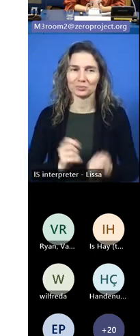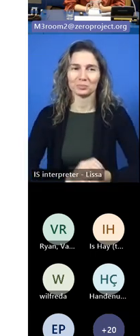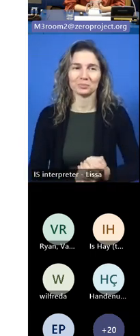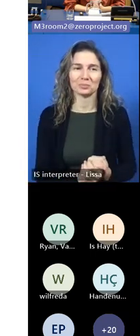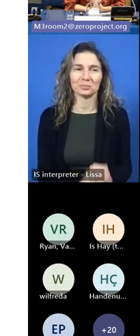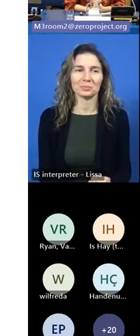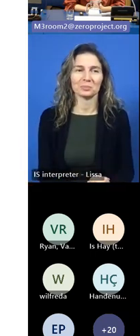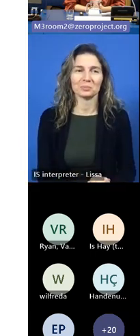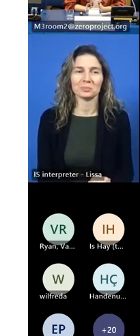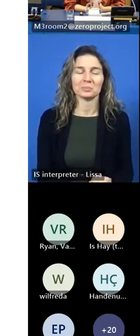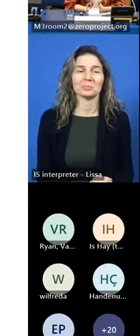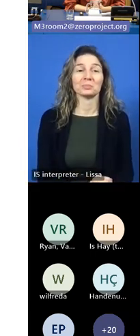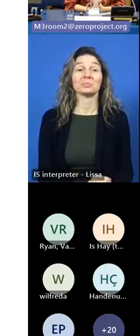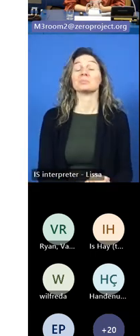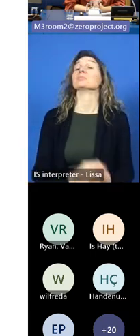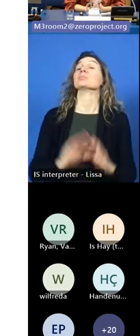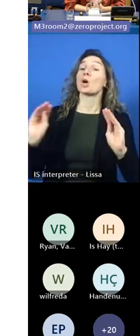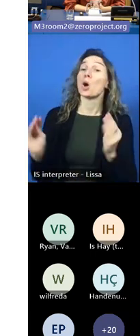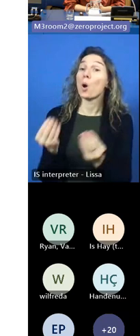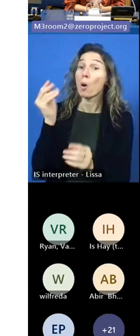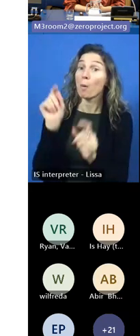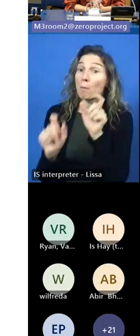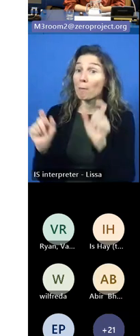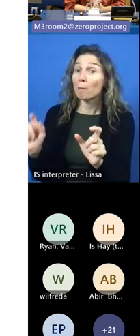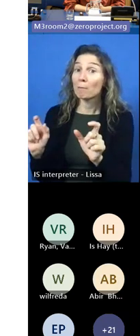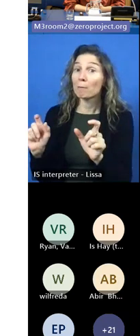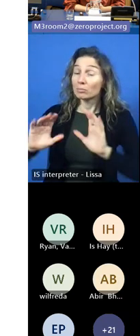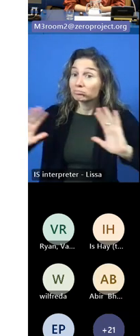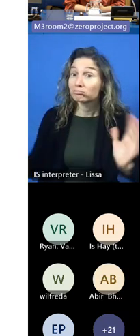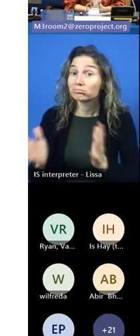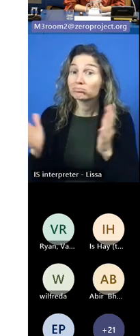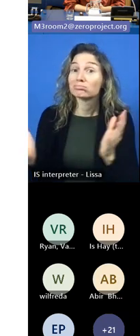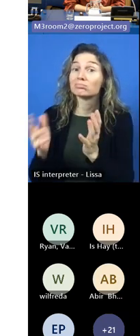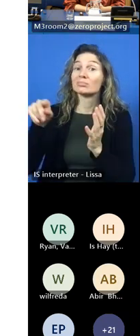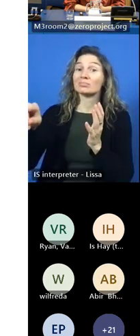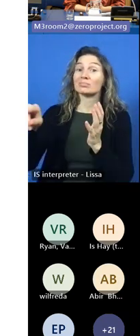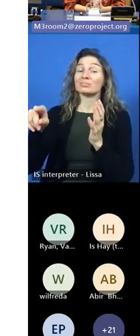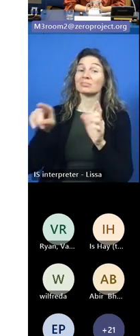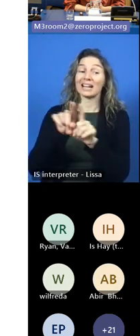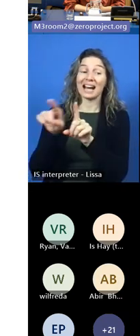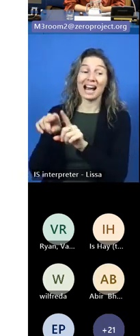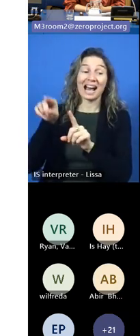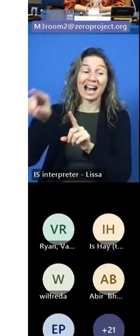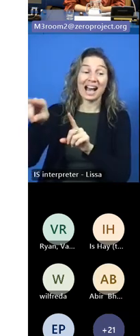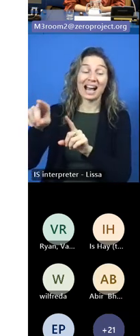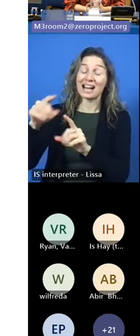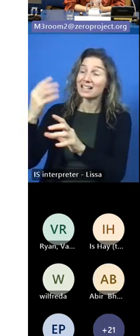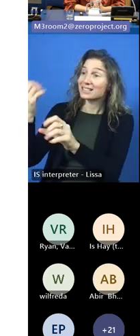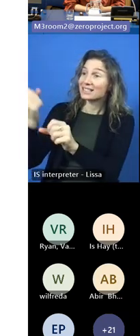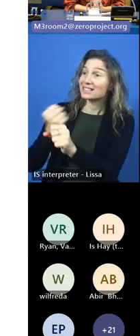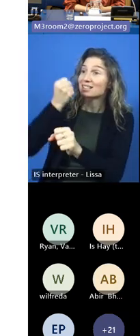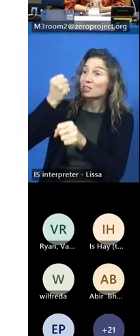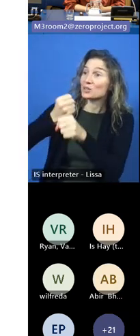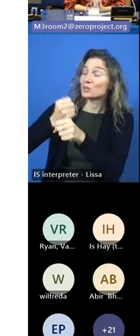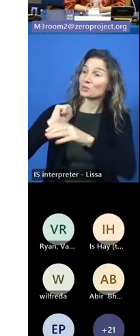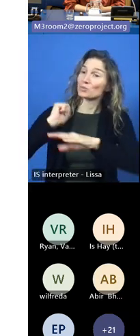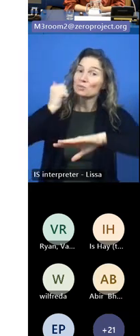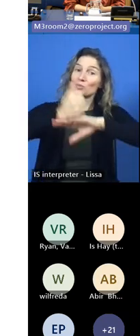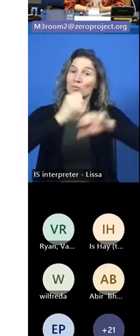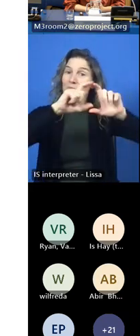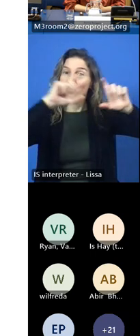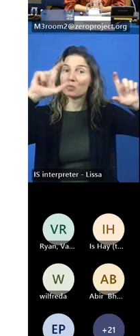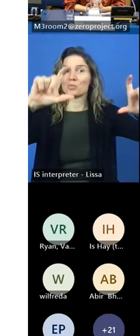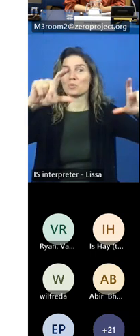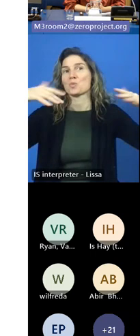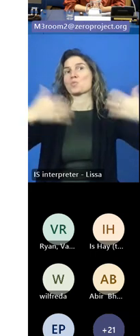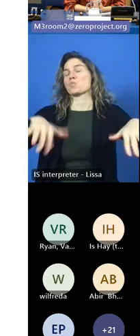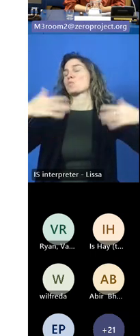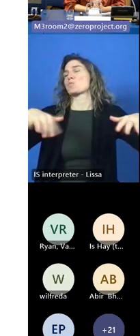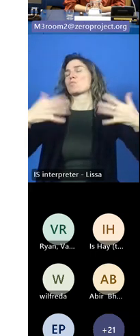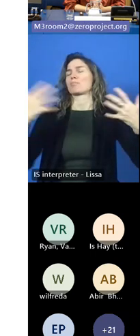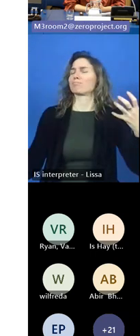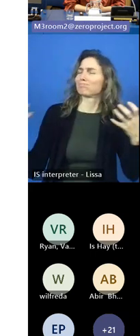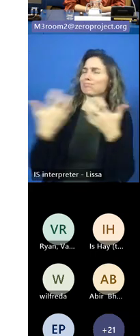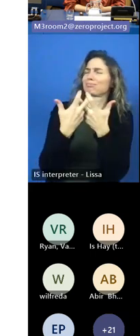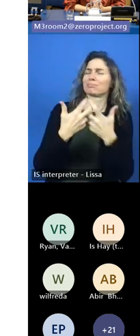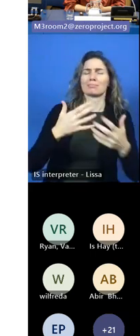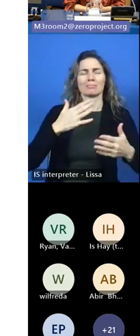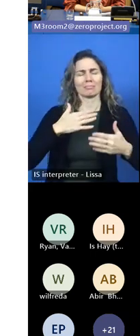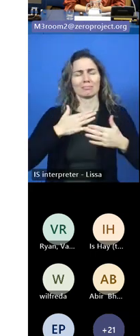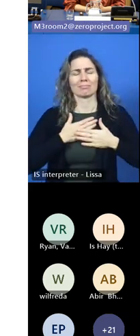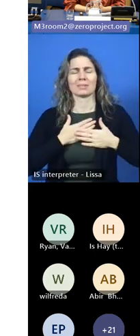entrepreneurship speaks directly to my personal mantra goals because it is full of possibilities.